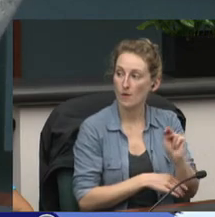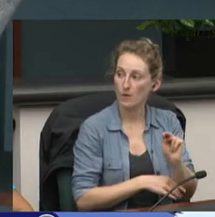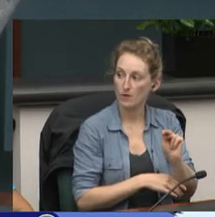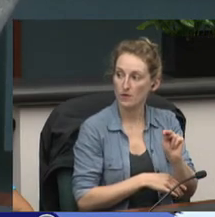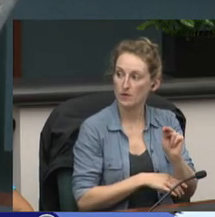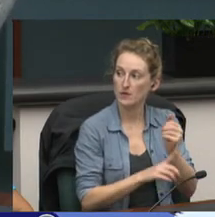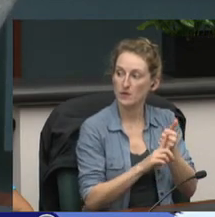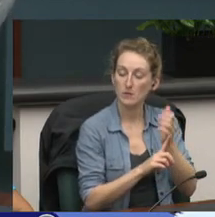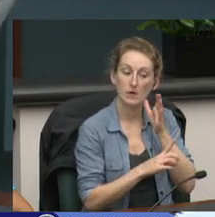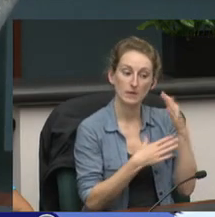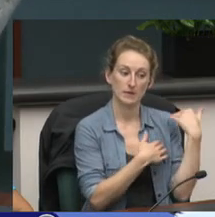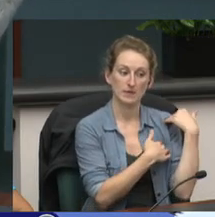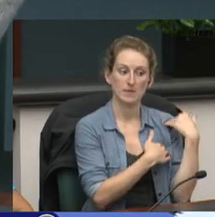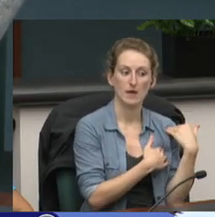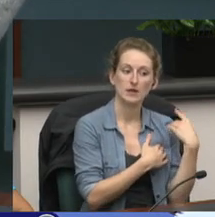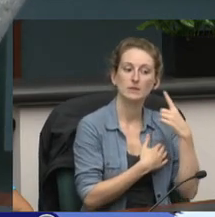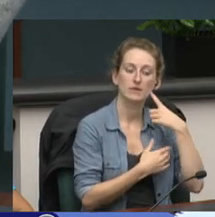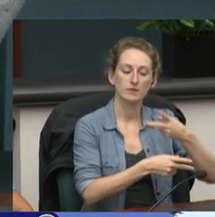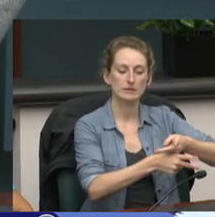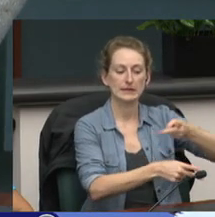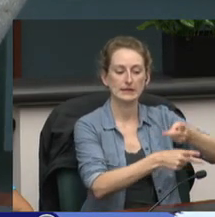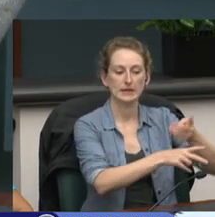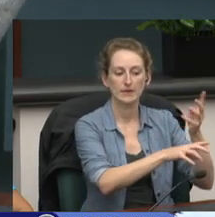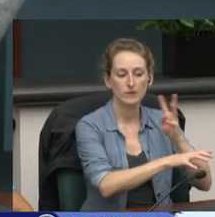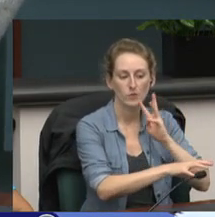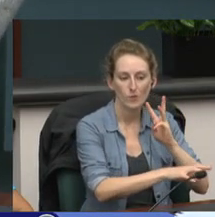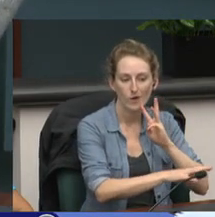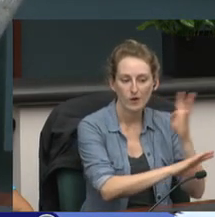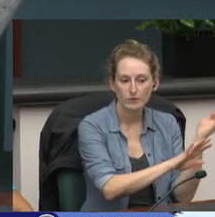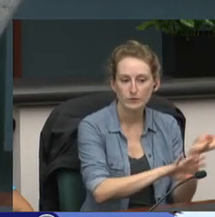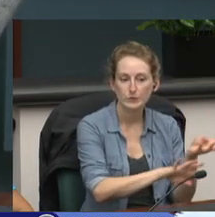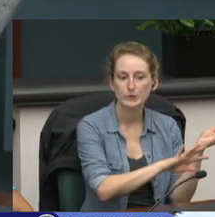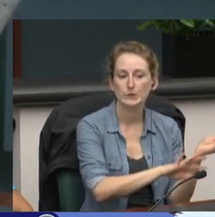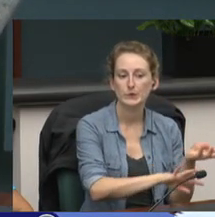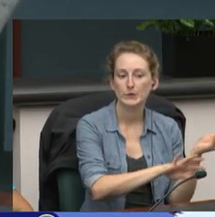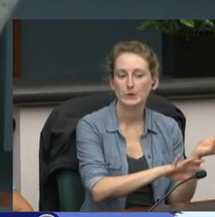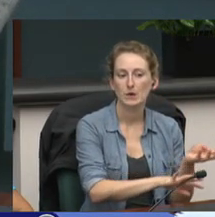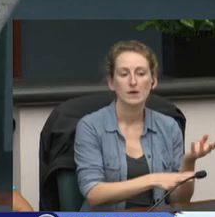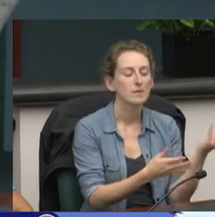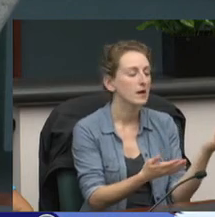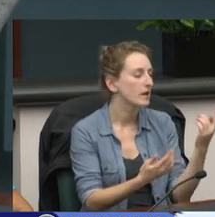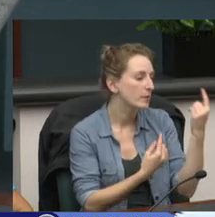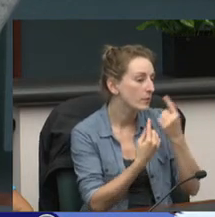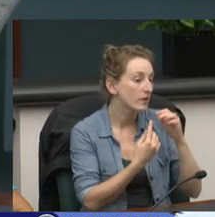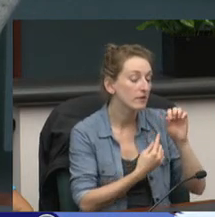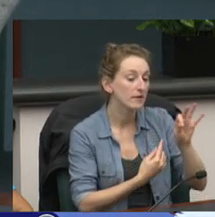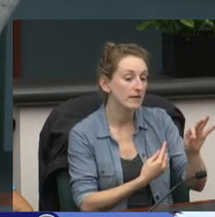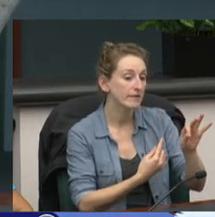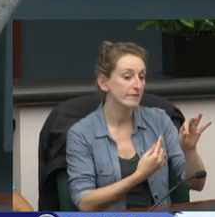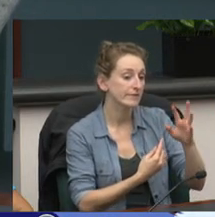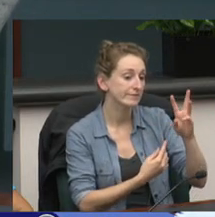drainage features but what if the stormwater that comes